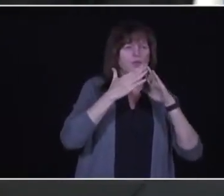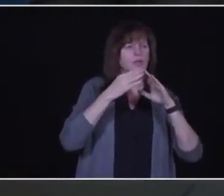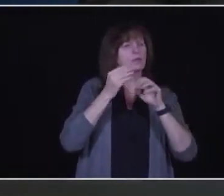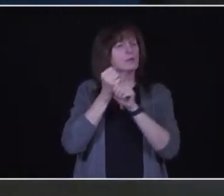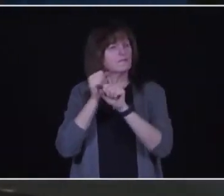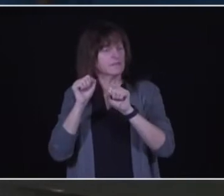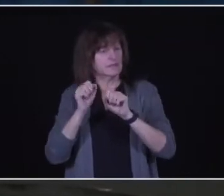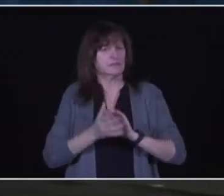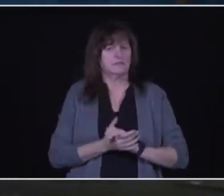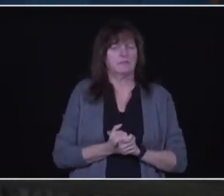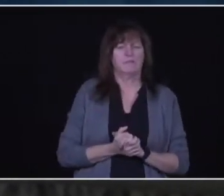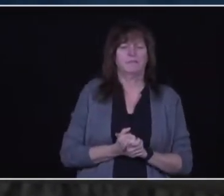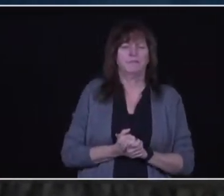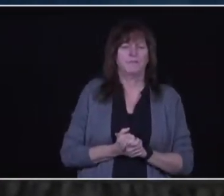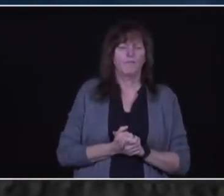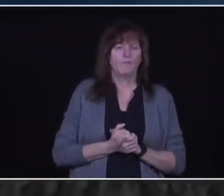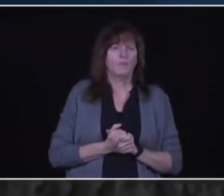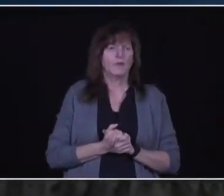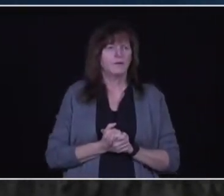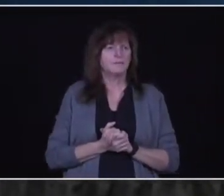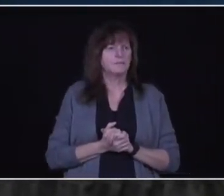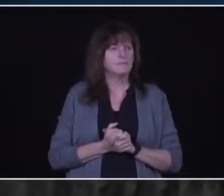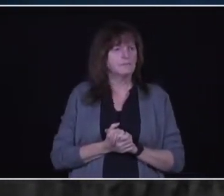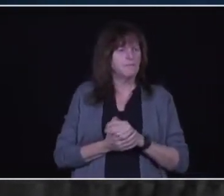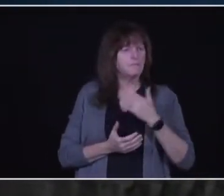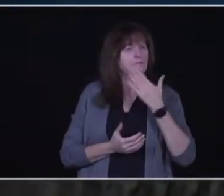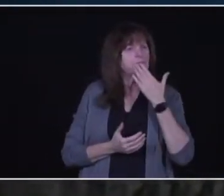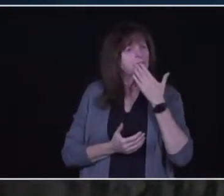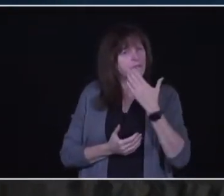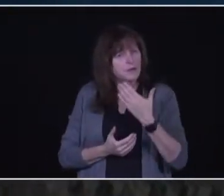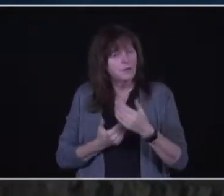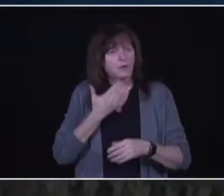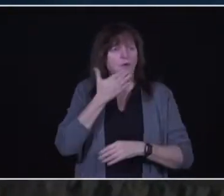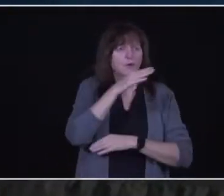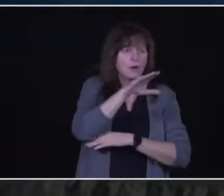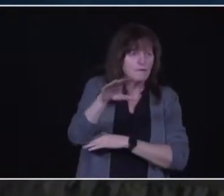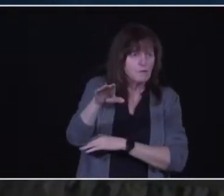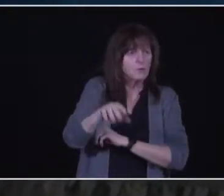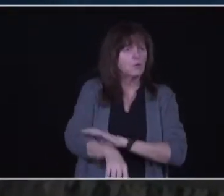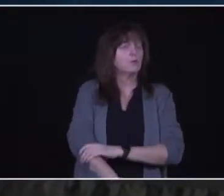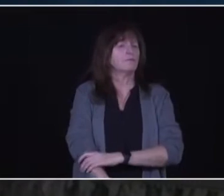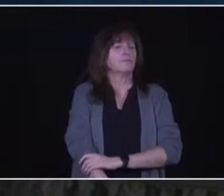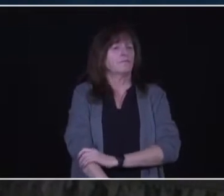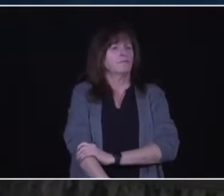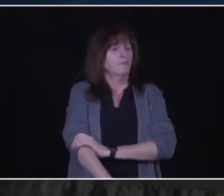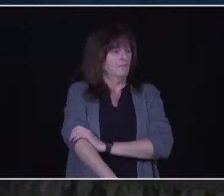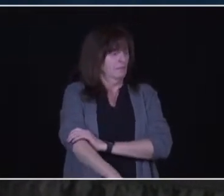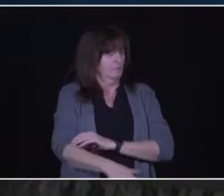Thank you Premier and good afternoon. COVID-19 has placed an enormous strain on all Ontarians